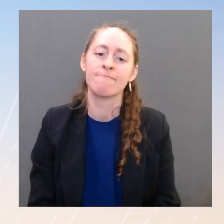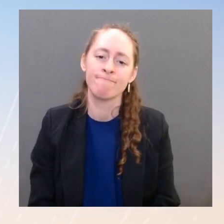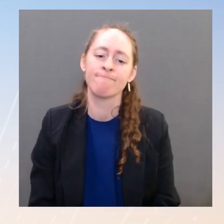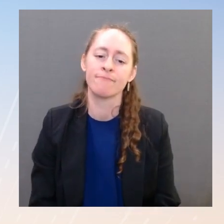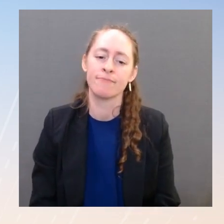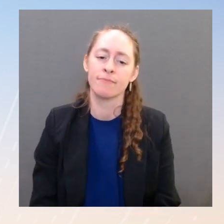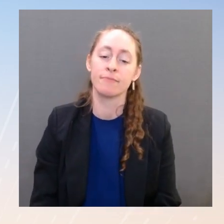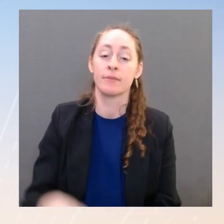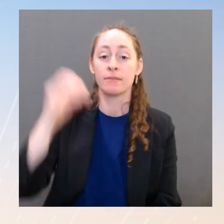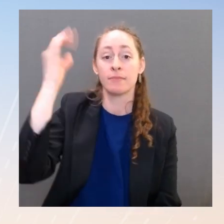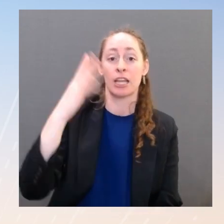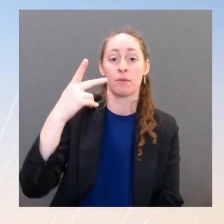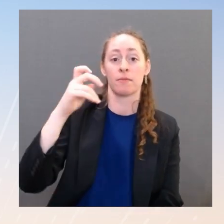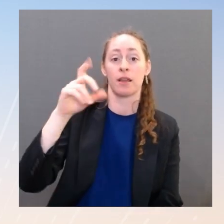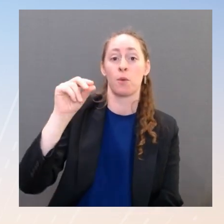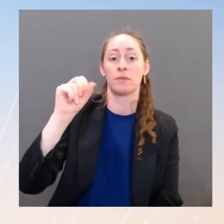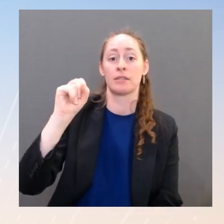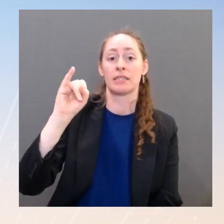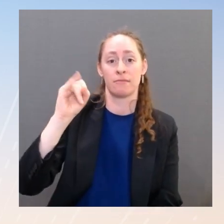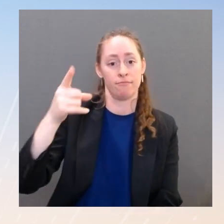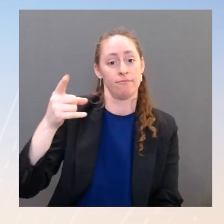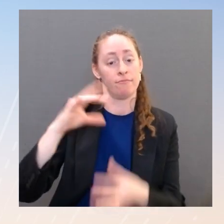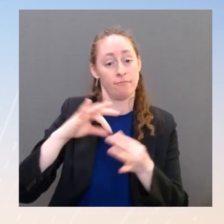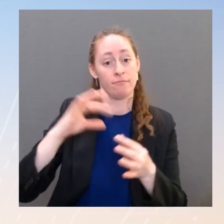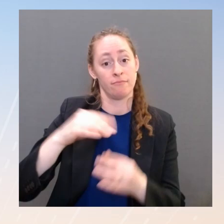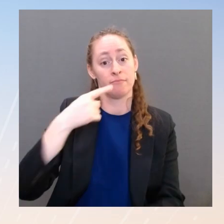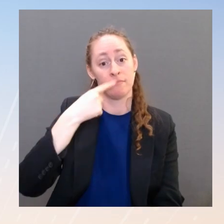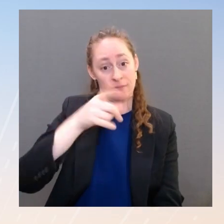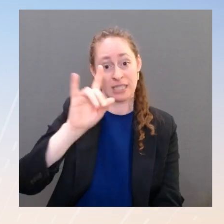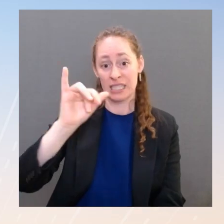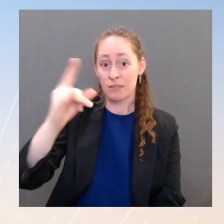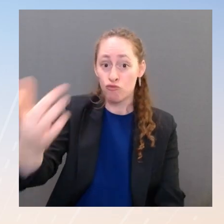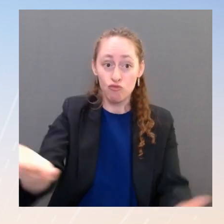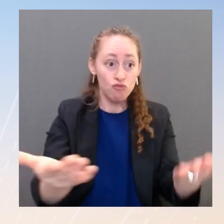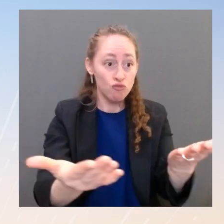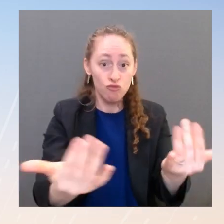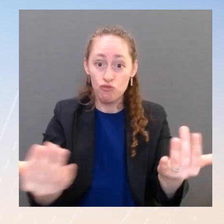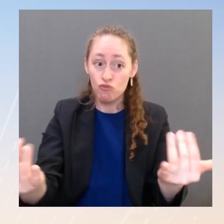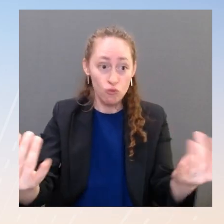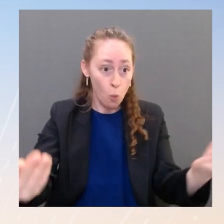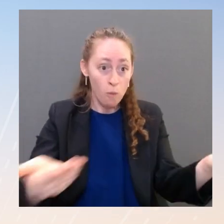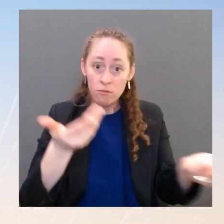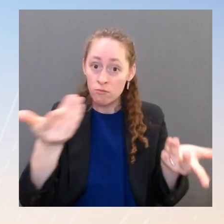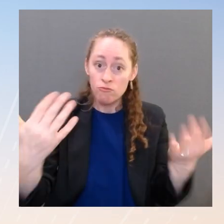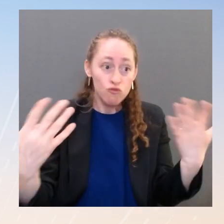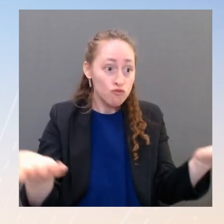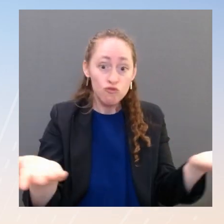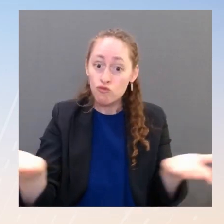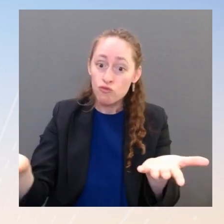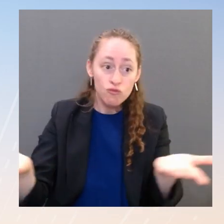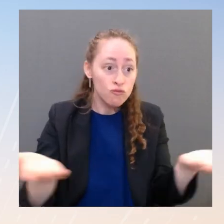And as would be standard for security reasons, typic- they didn't get into details about the fact that they would be going to Ukraine;